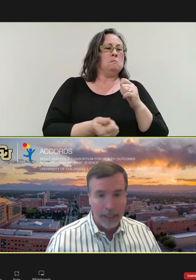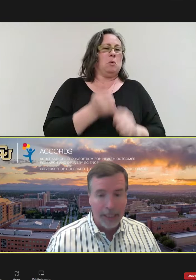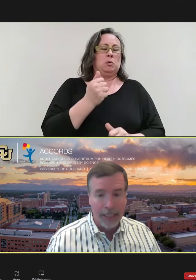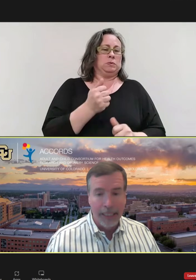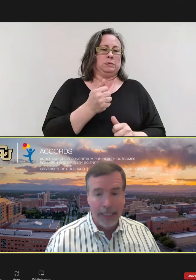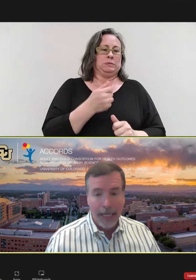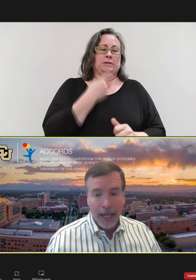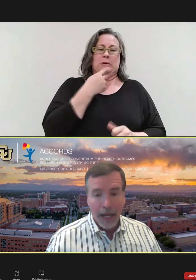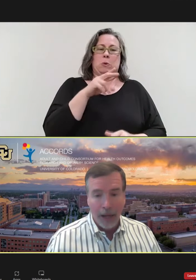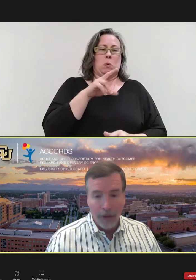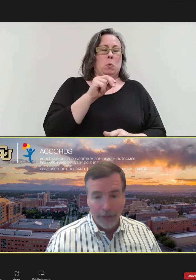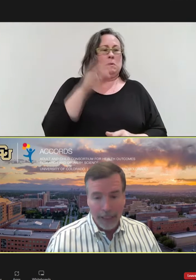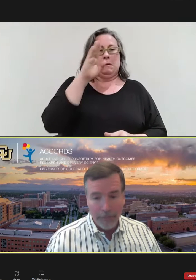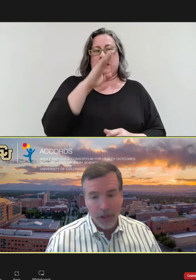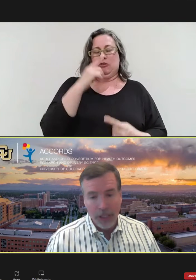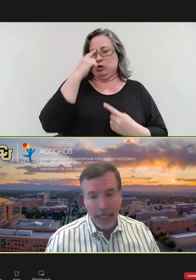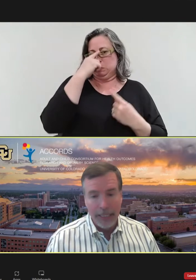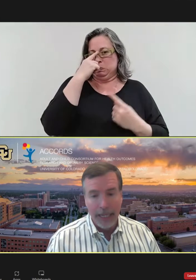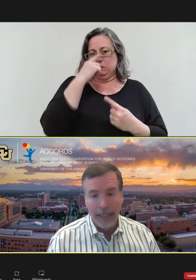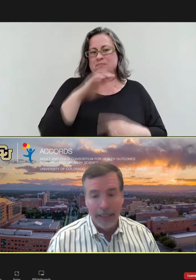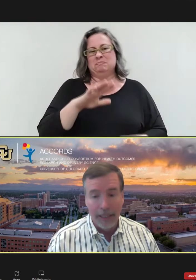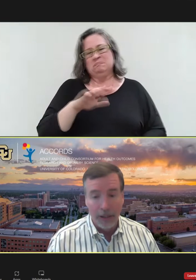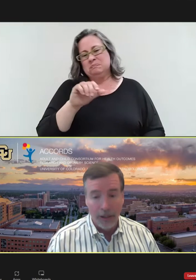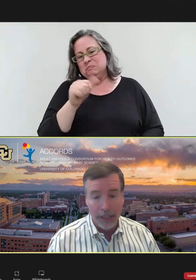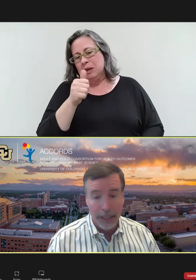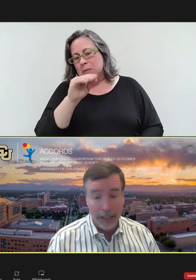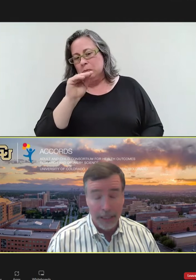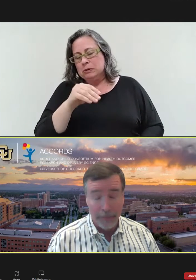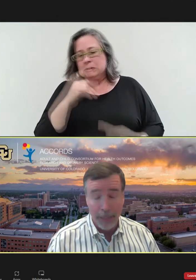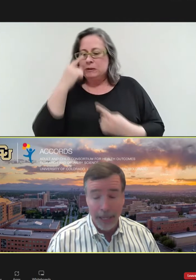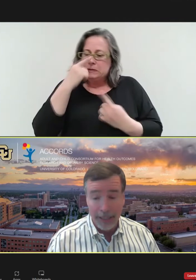discussed it. Roughly 10 percent had considered or discussed it, but not